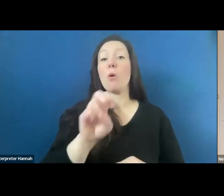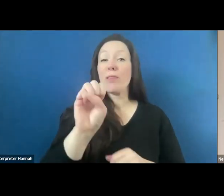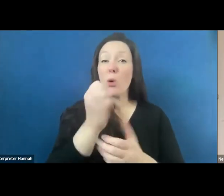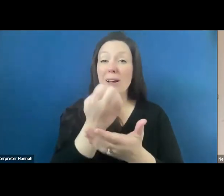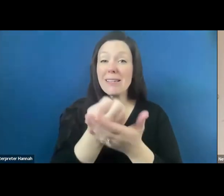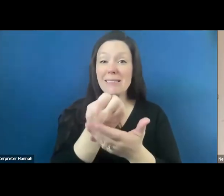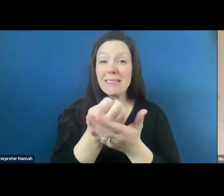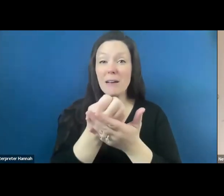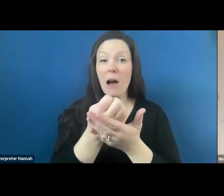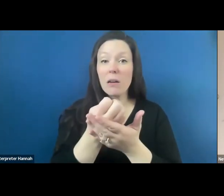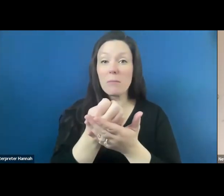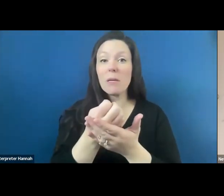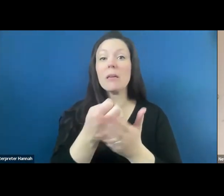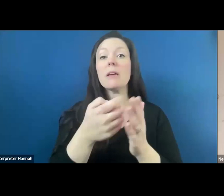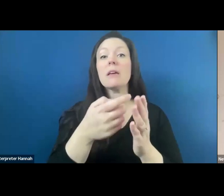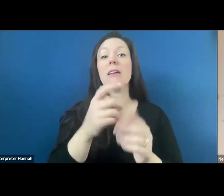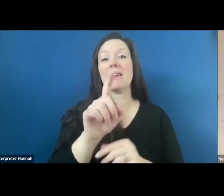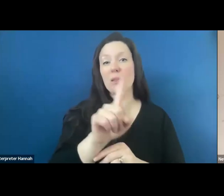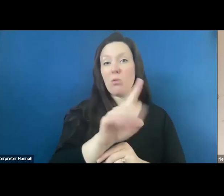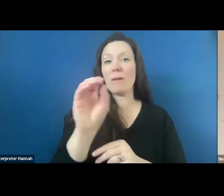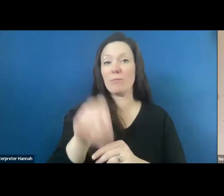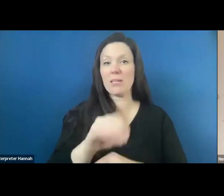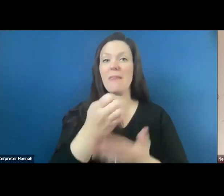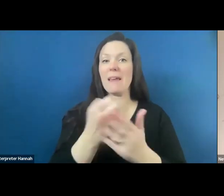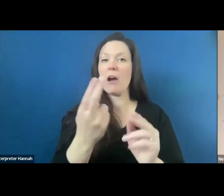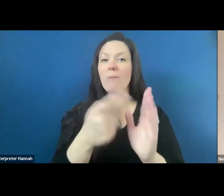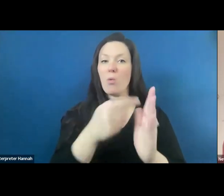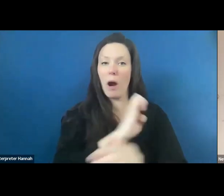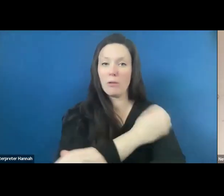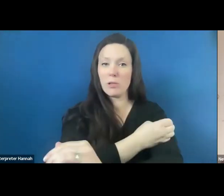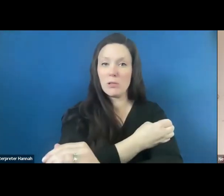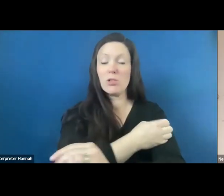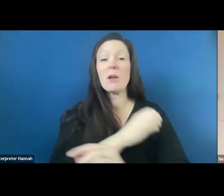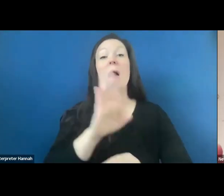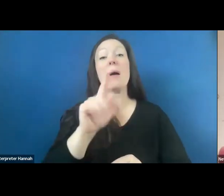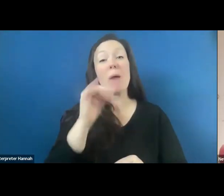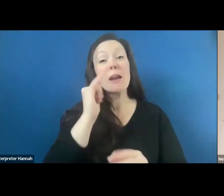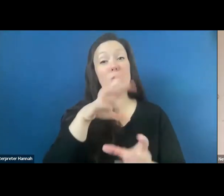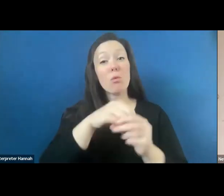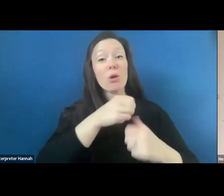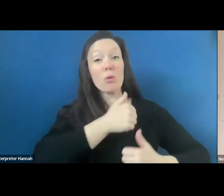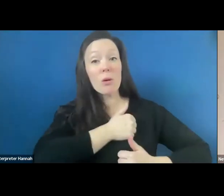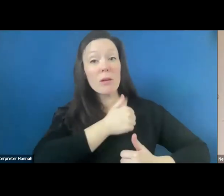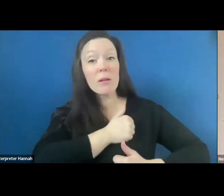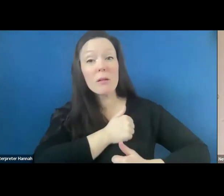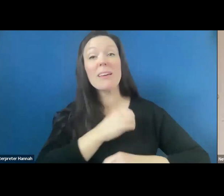economy for military emissions, but when you add the military industrial emissions, it moves up to a little bit